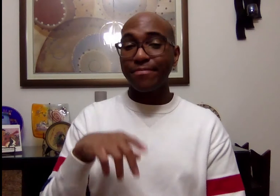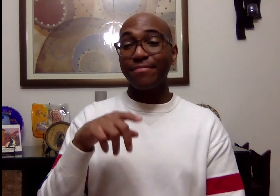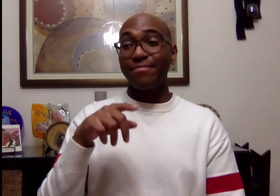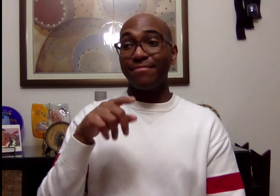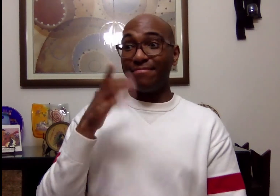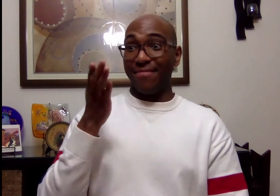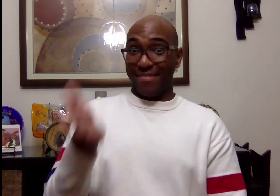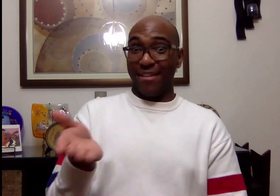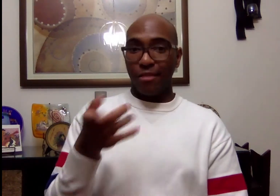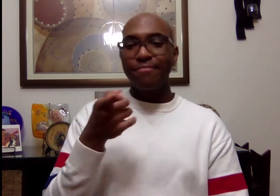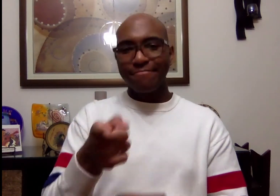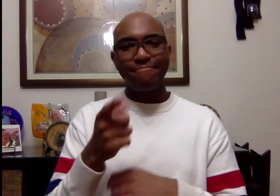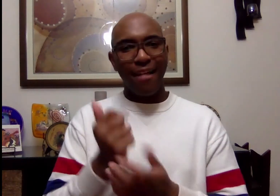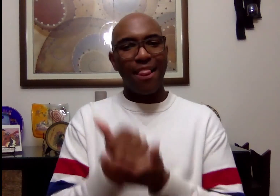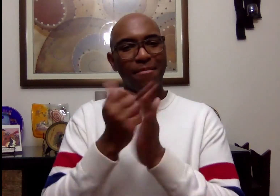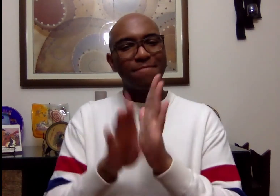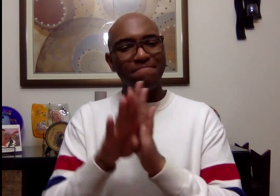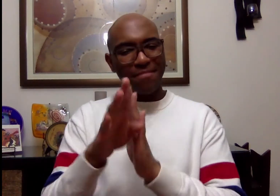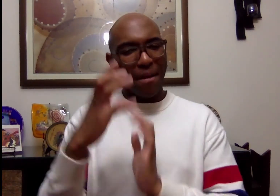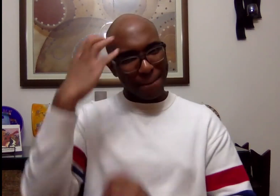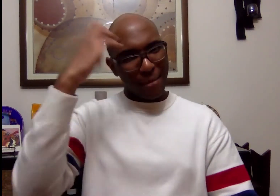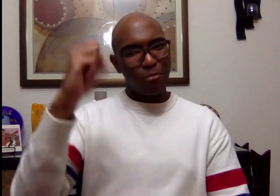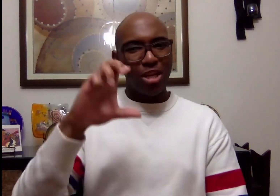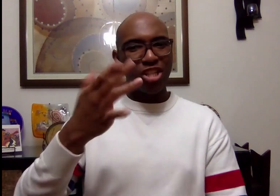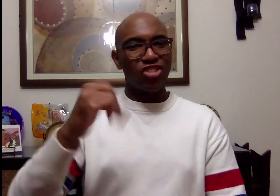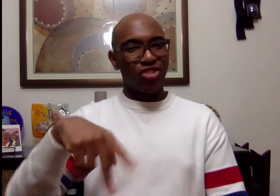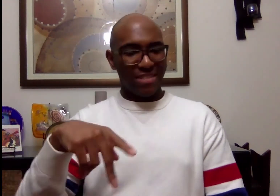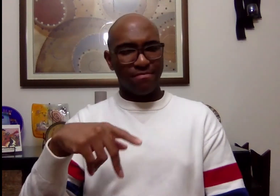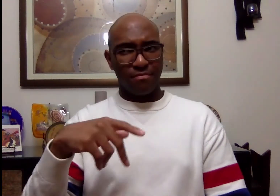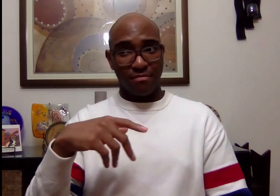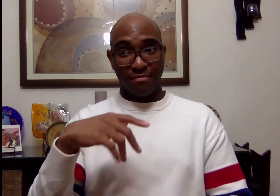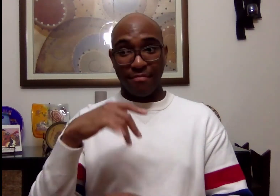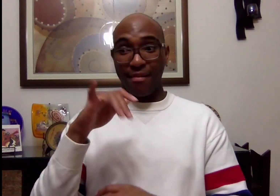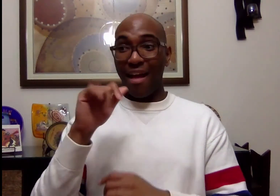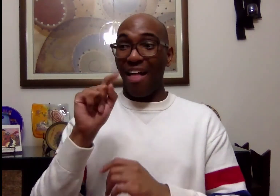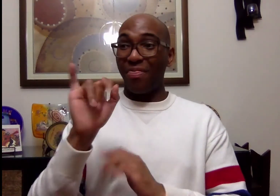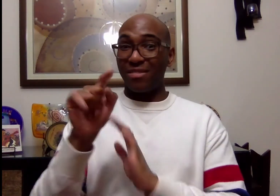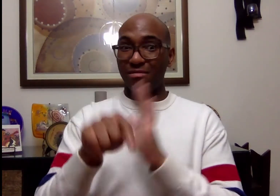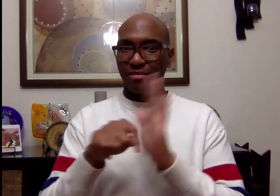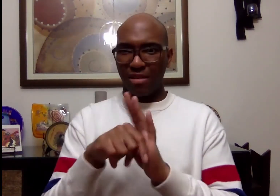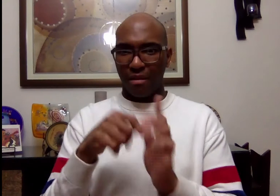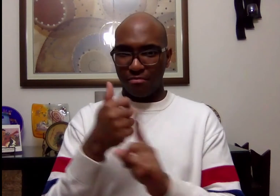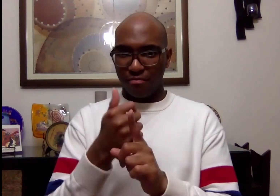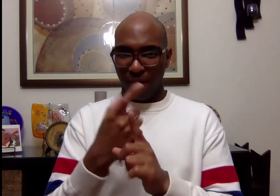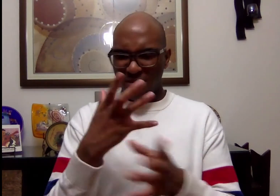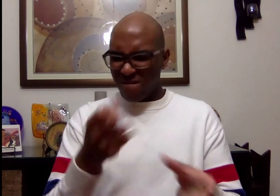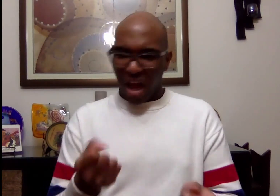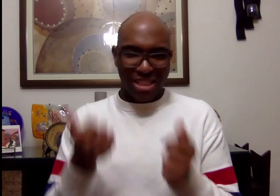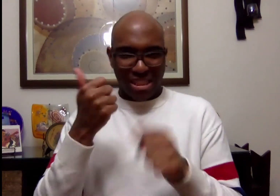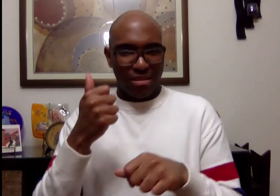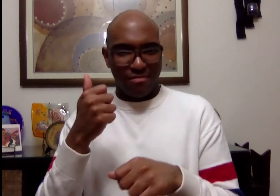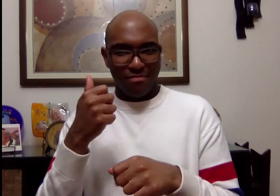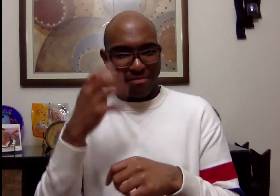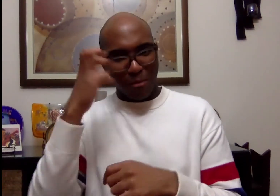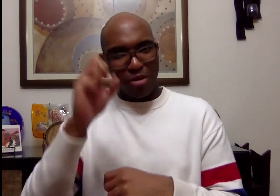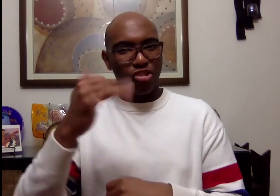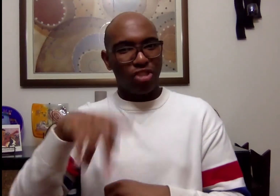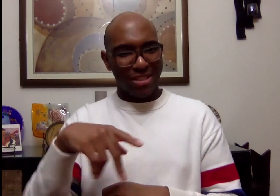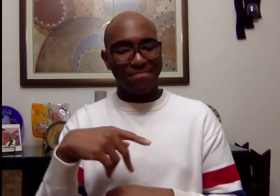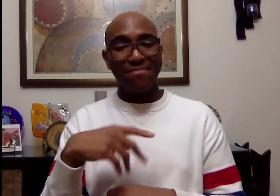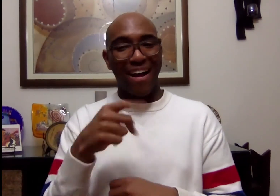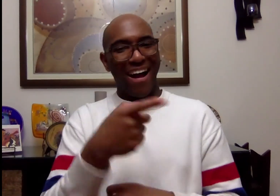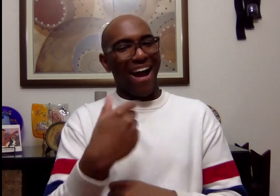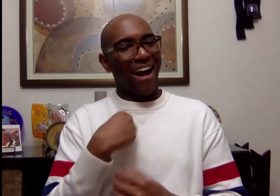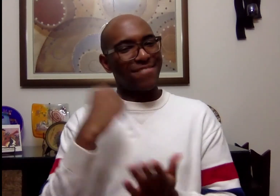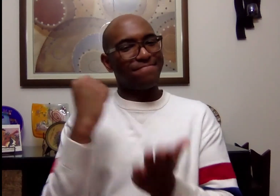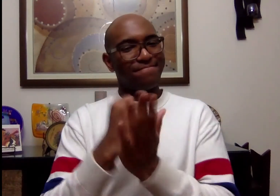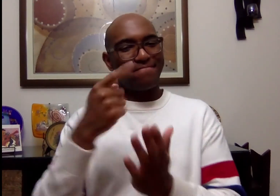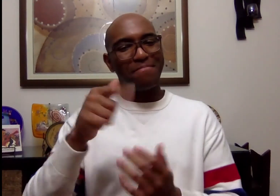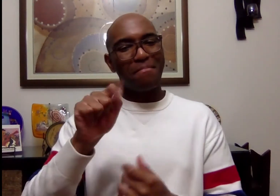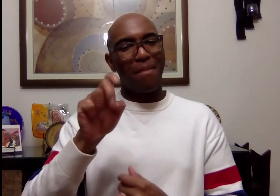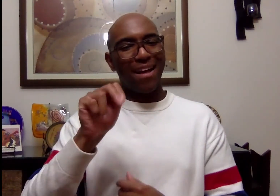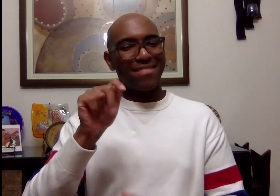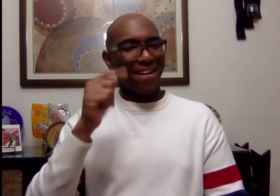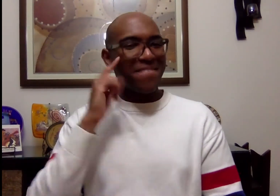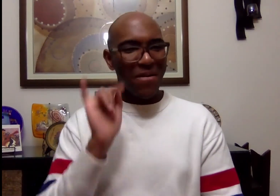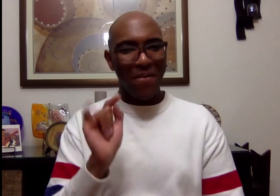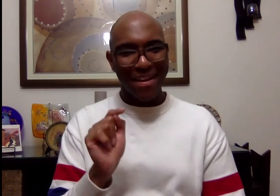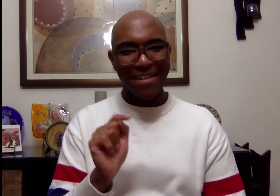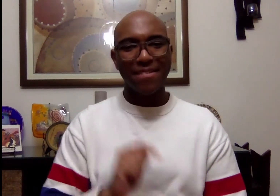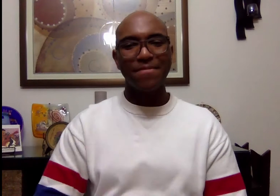where he helped develop a memory chip, which was the fastest at the time, and holds the patent for it.